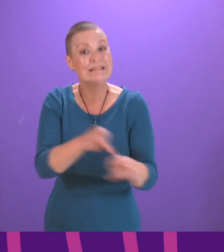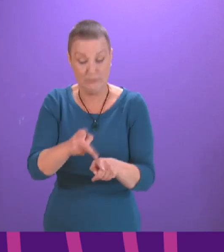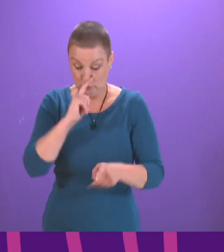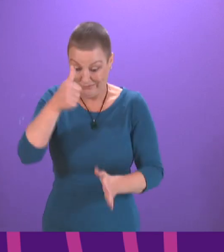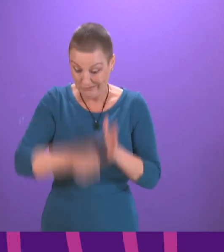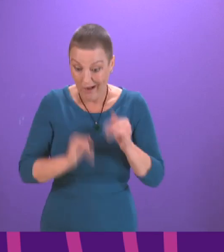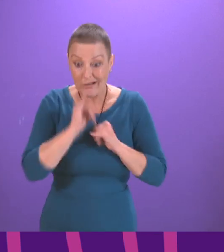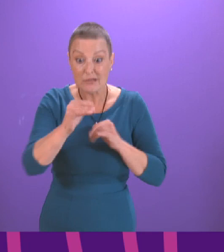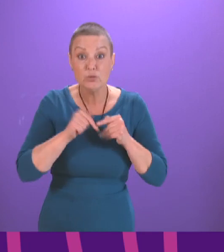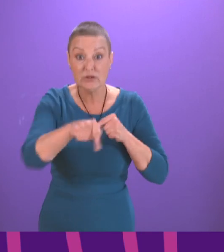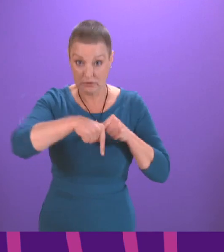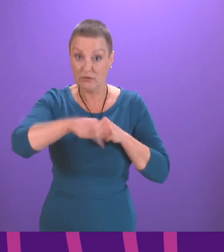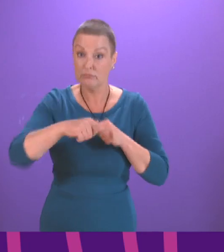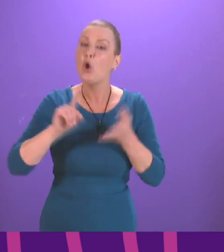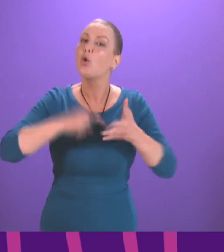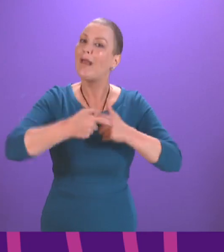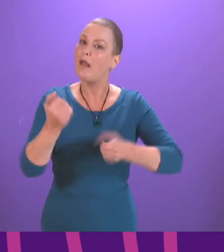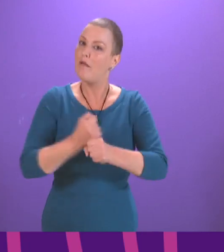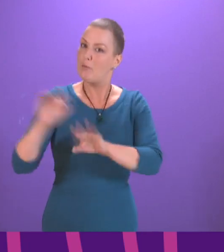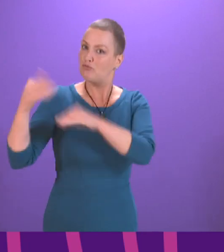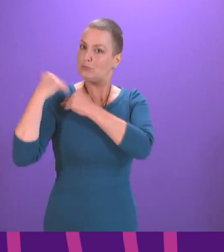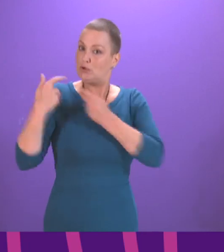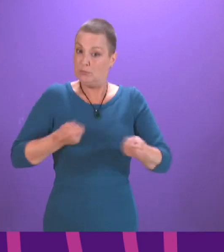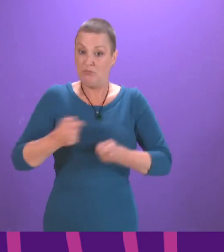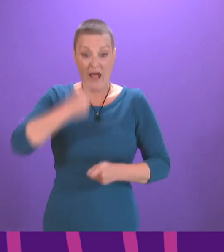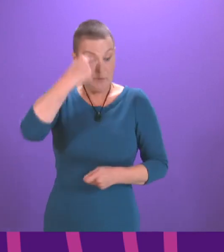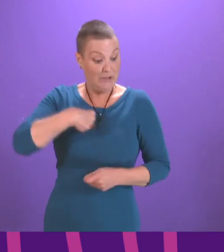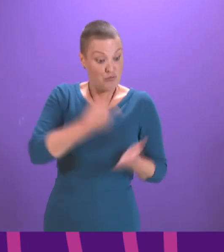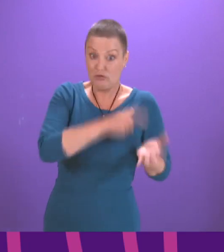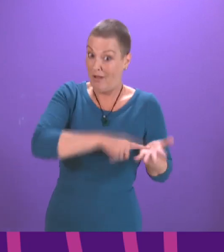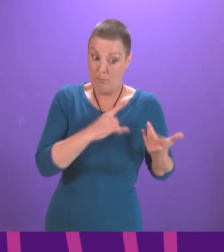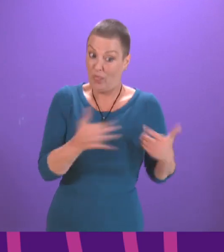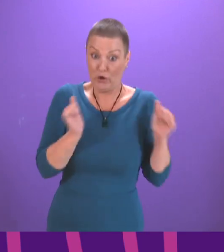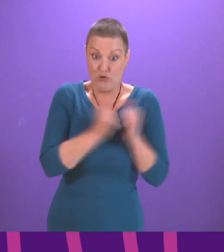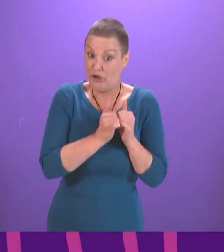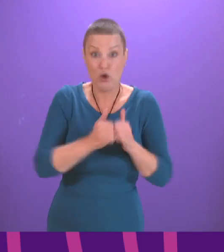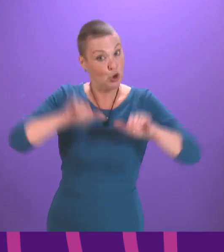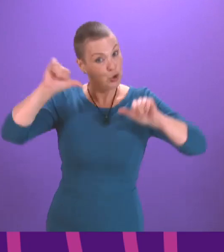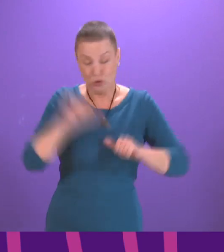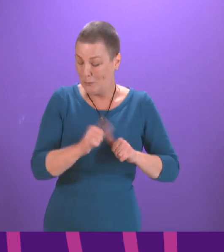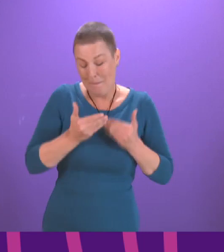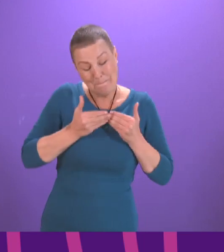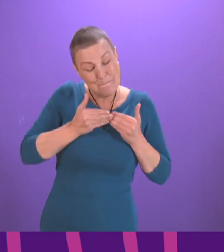next week. I think that Richard Leonard and I agree that it should go further, but it